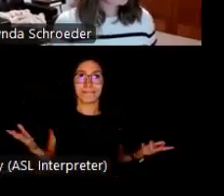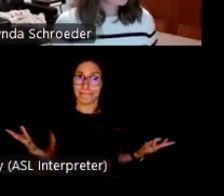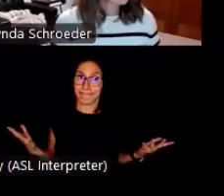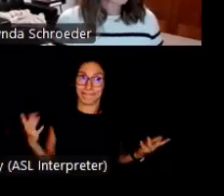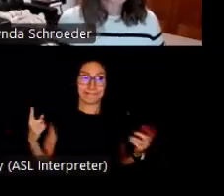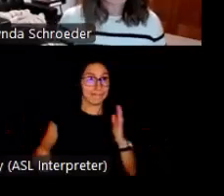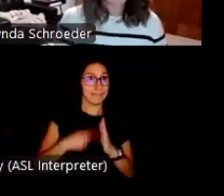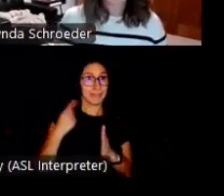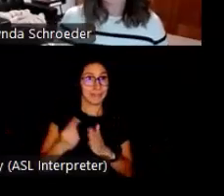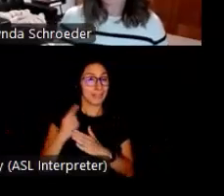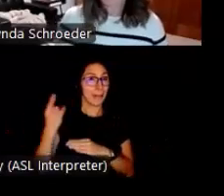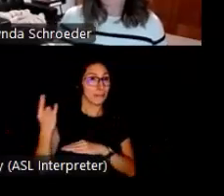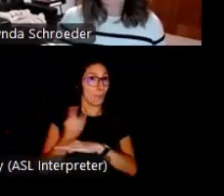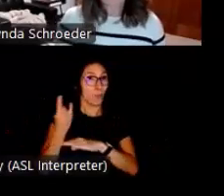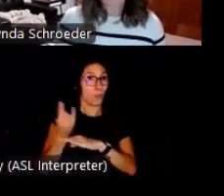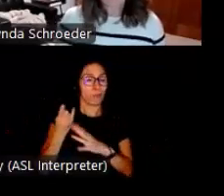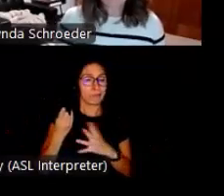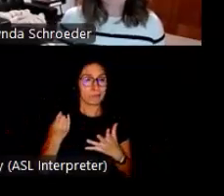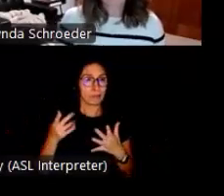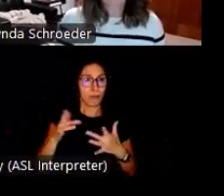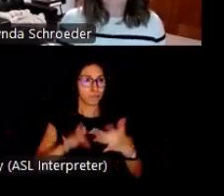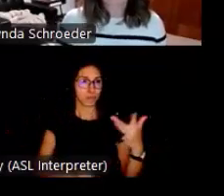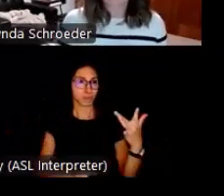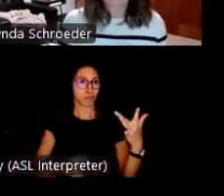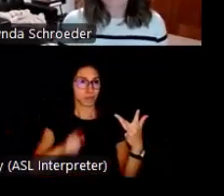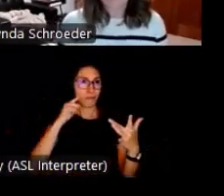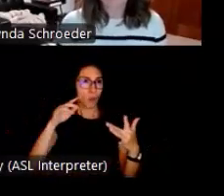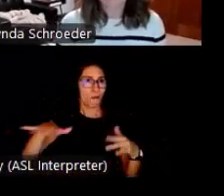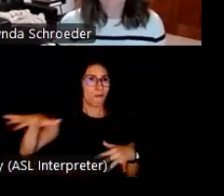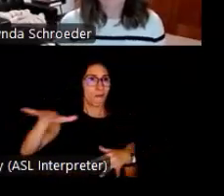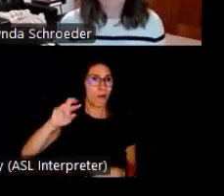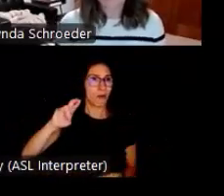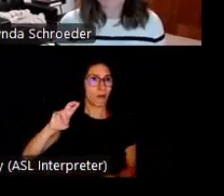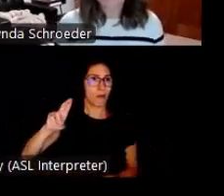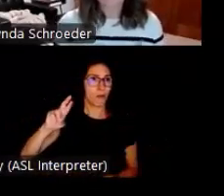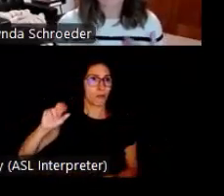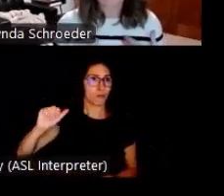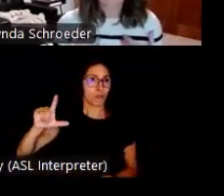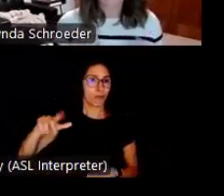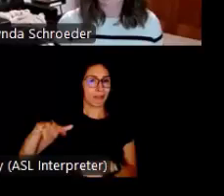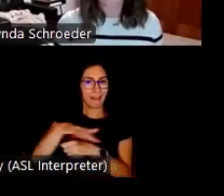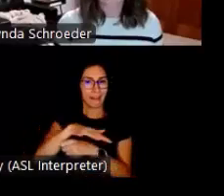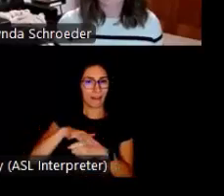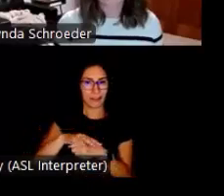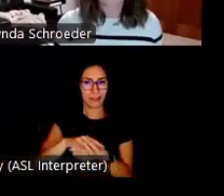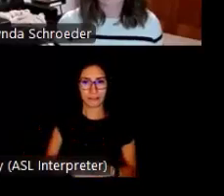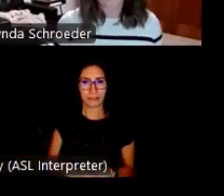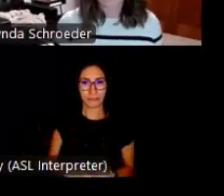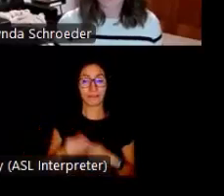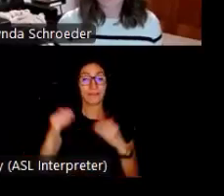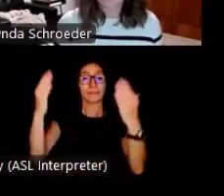There are also unique health-seeking behaviors. And you should understand and recognize those if you're disseminating results of research